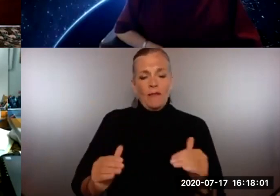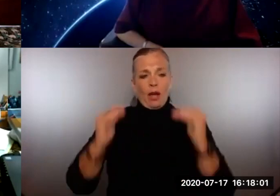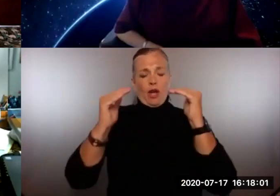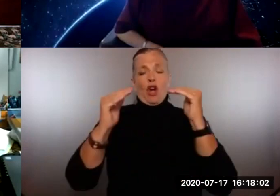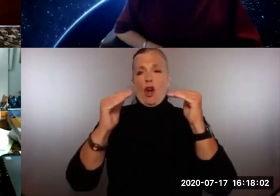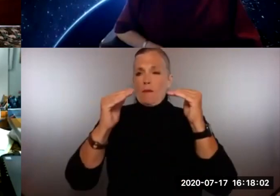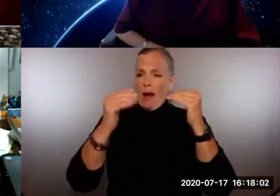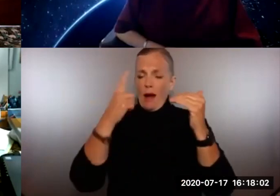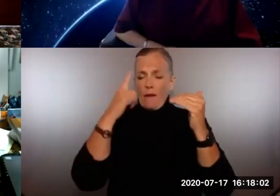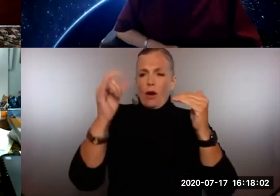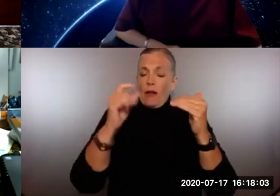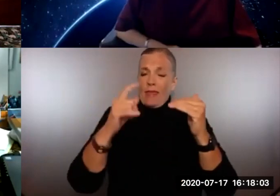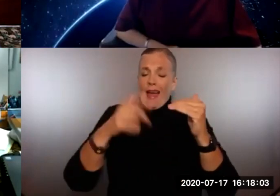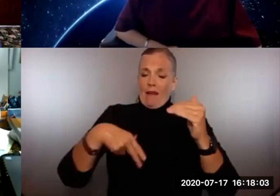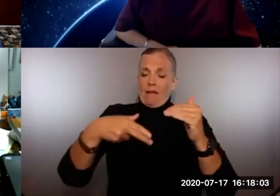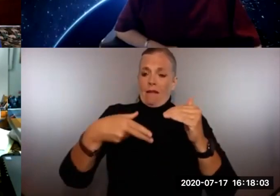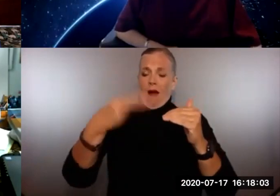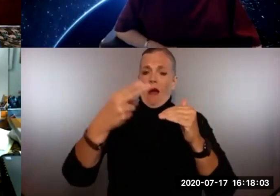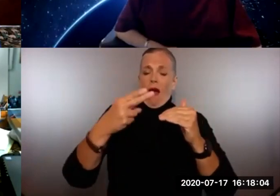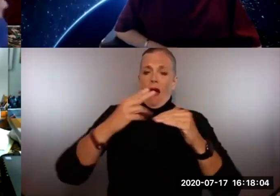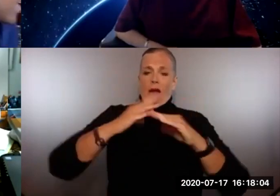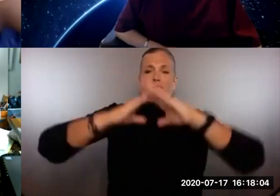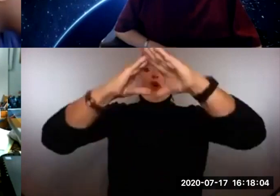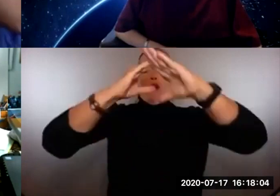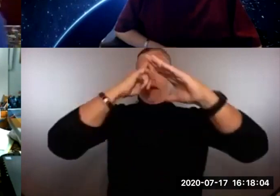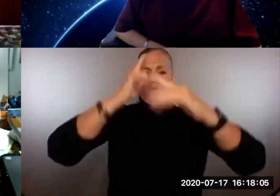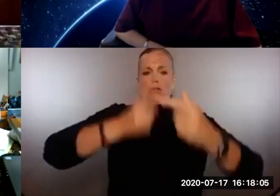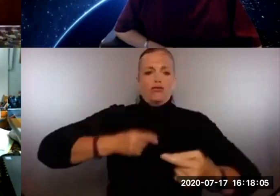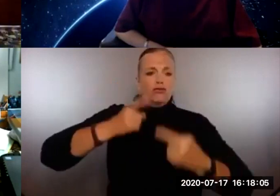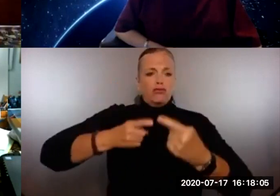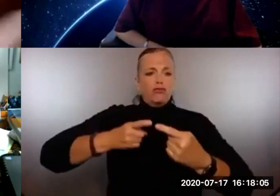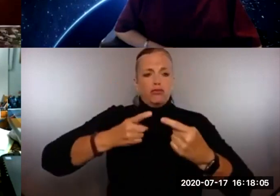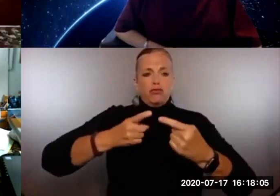In the meantime, we face down continual no's.